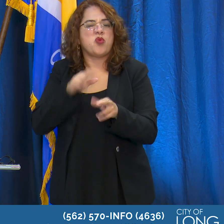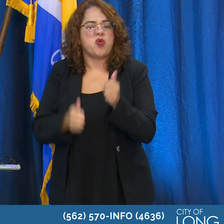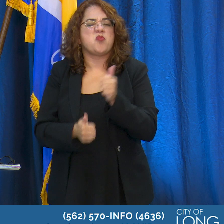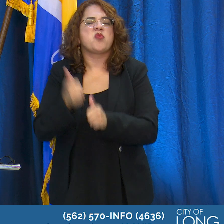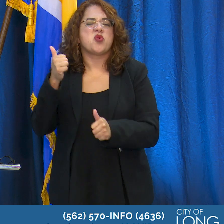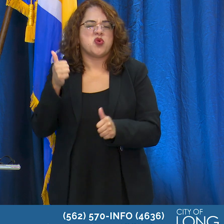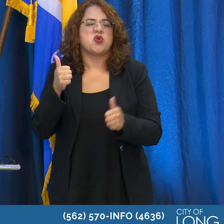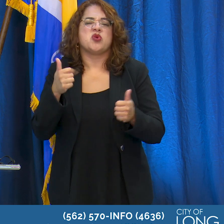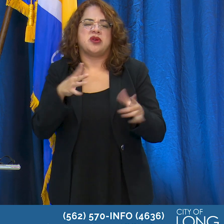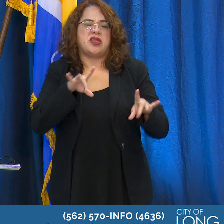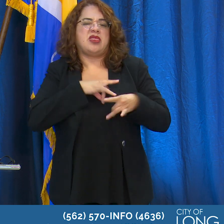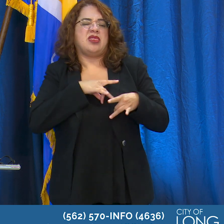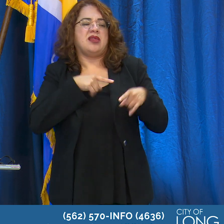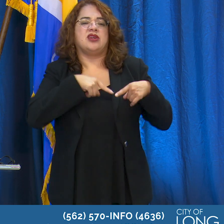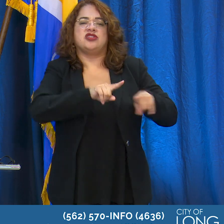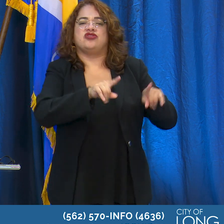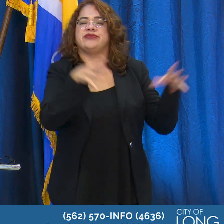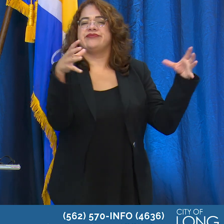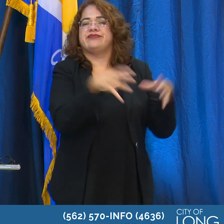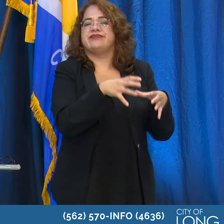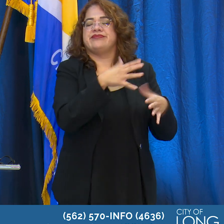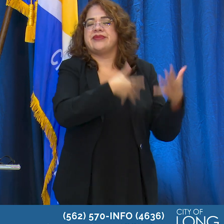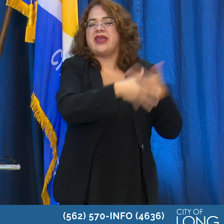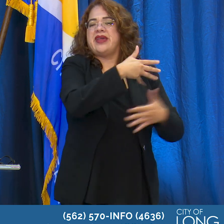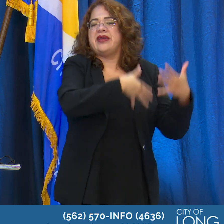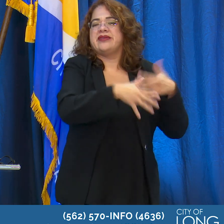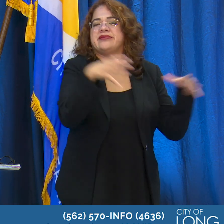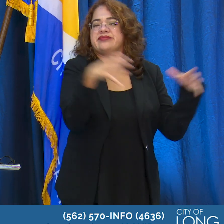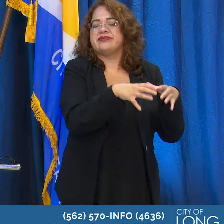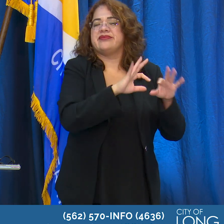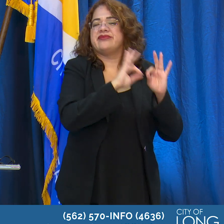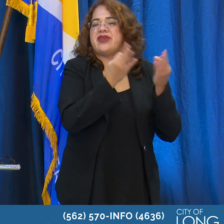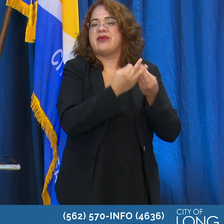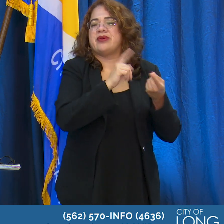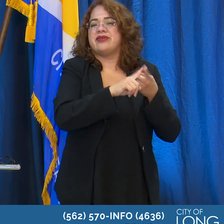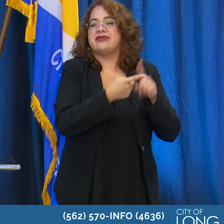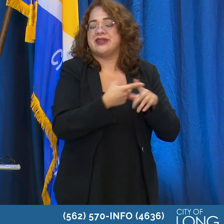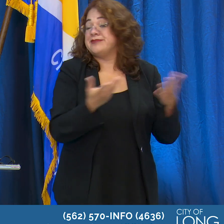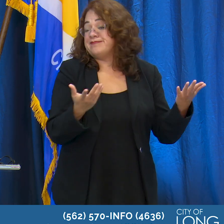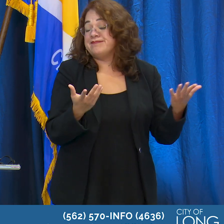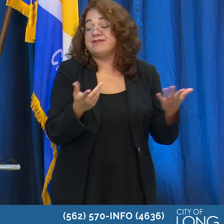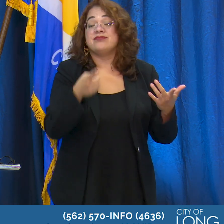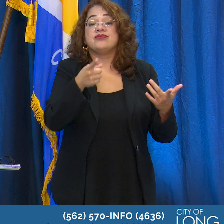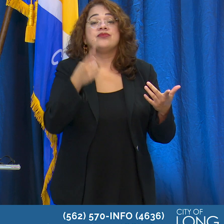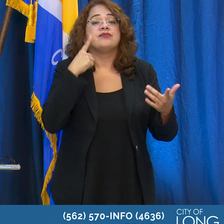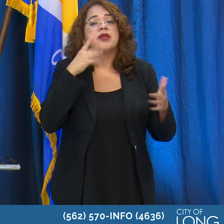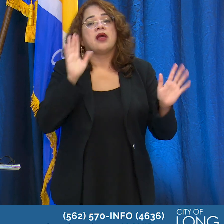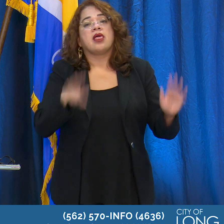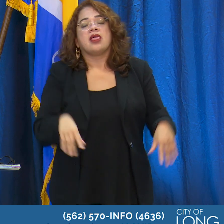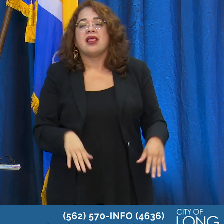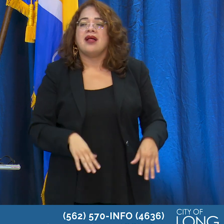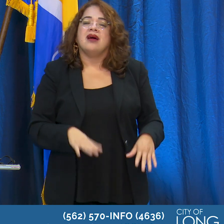tempting but we still have Zoom and other electronic means. We ask that you not be complacent. Our actions collectively continue to be